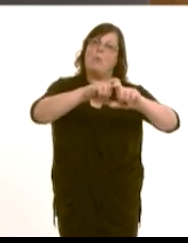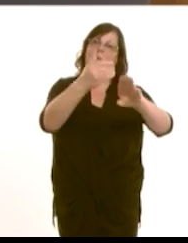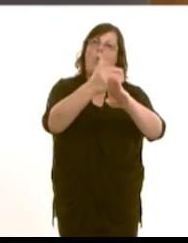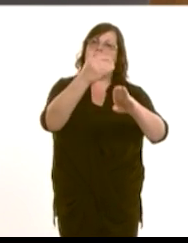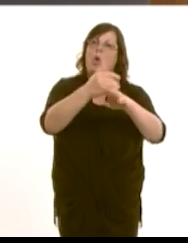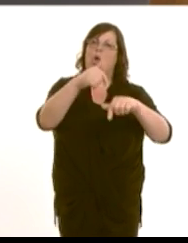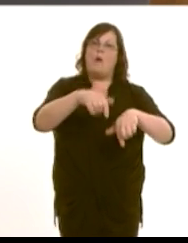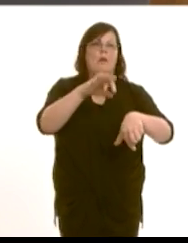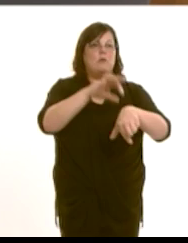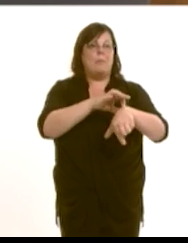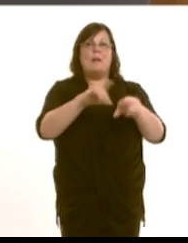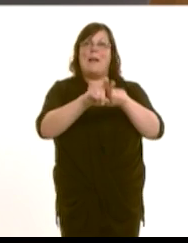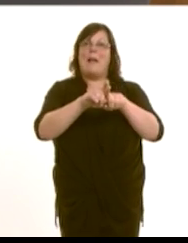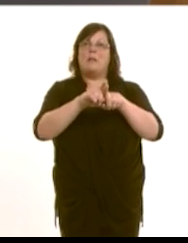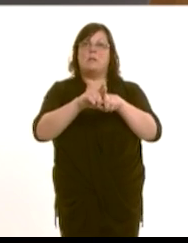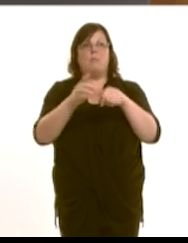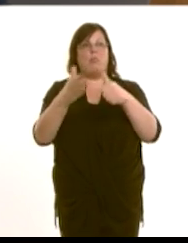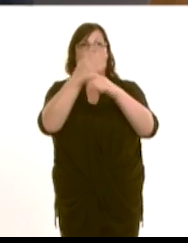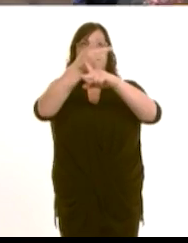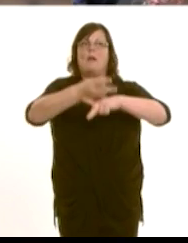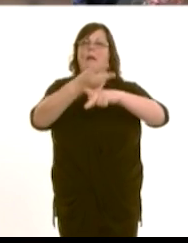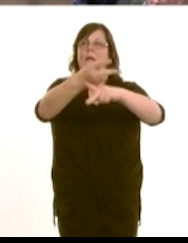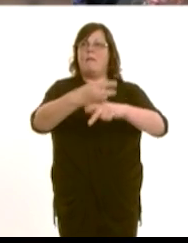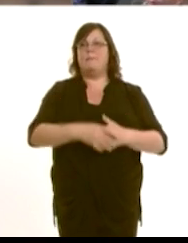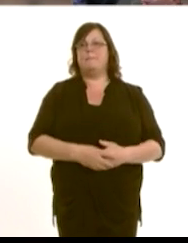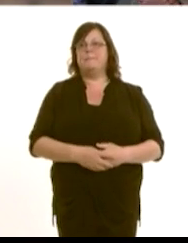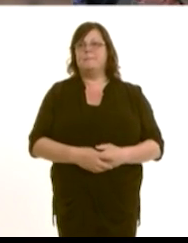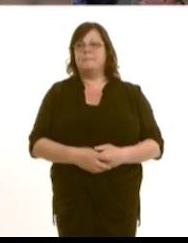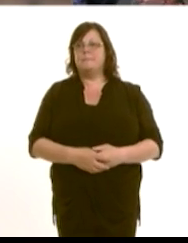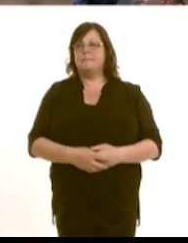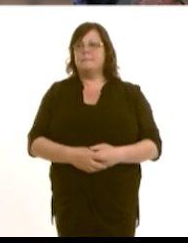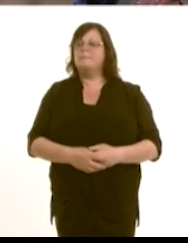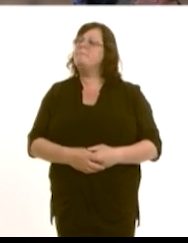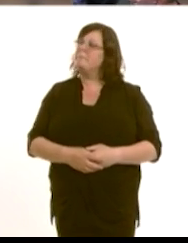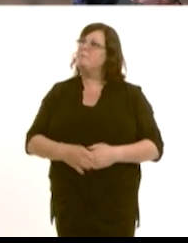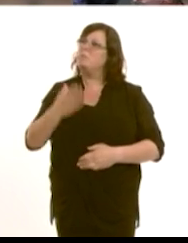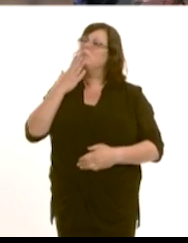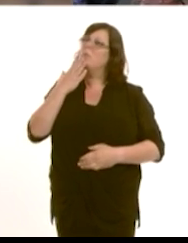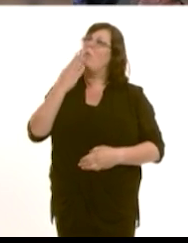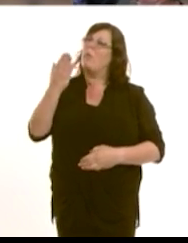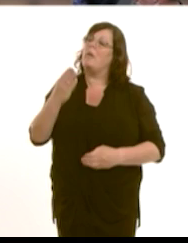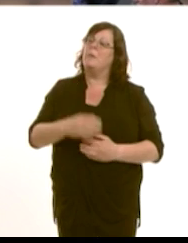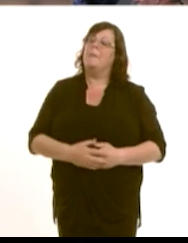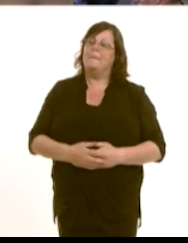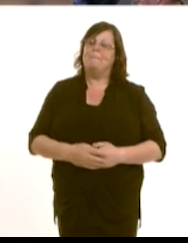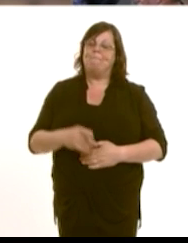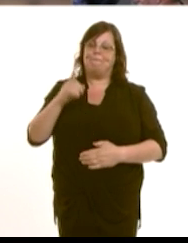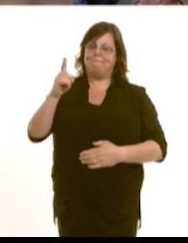and to address the issues faced in Powys and across Wales. Joyce Watson: I thank you for that statement, First Minister, but on Friday I attended a